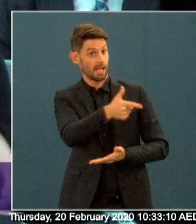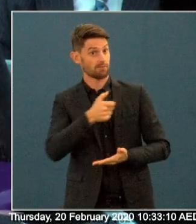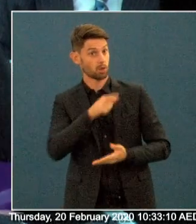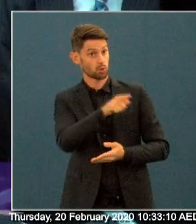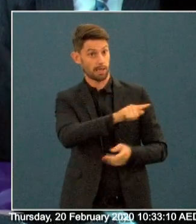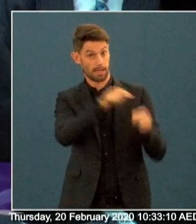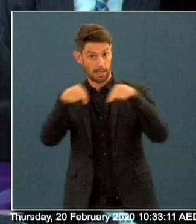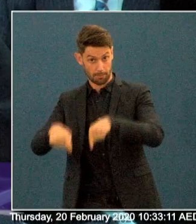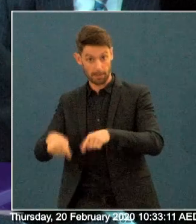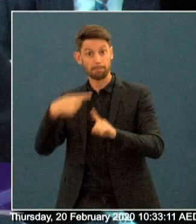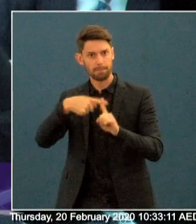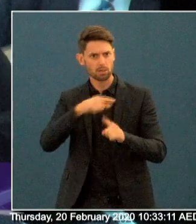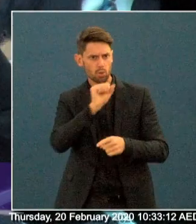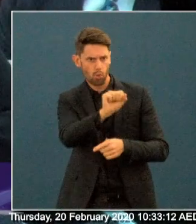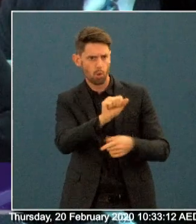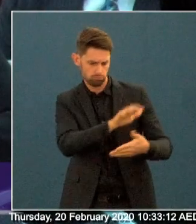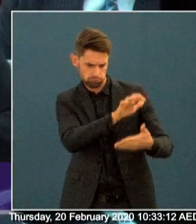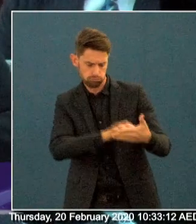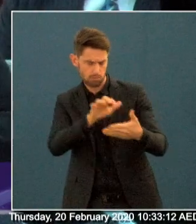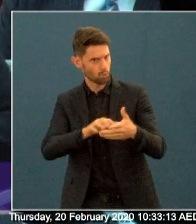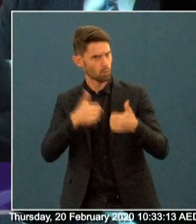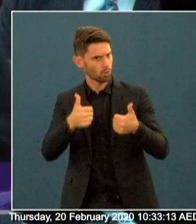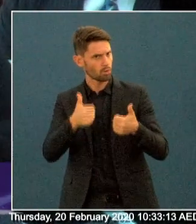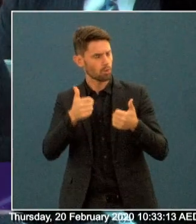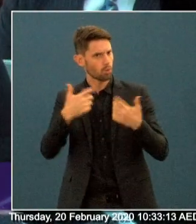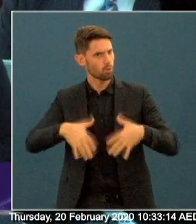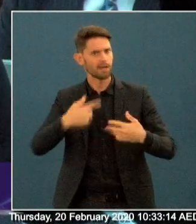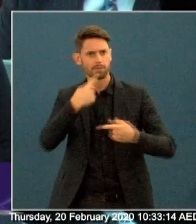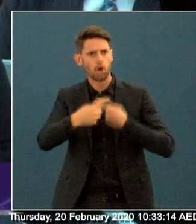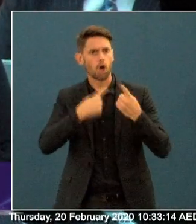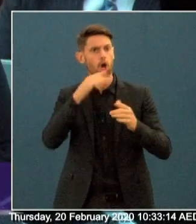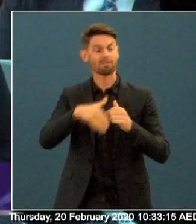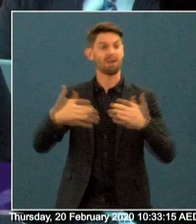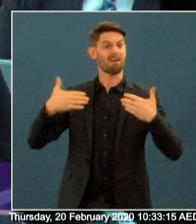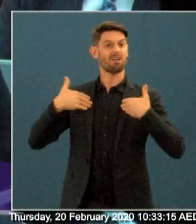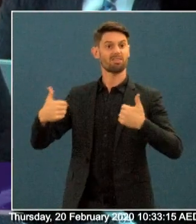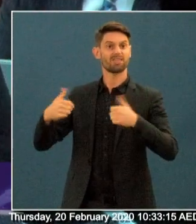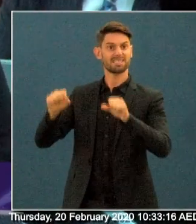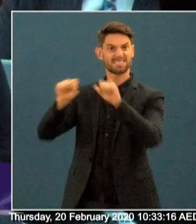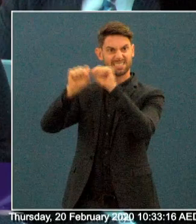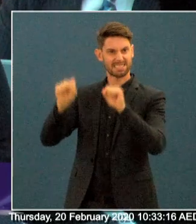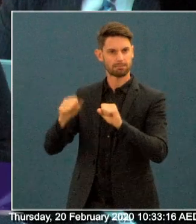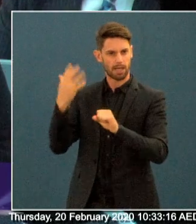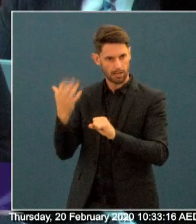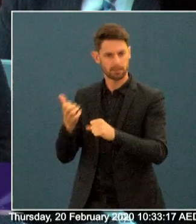in relation to identifying problems in the health system for people with cognitive disability.